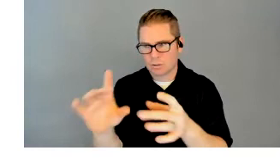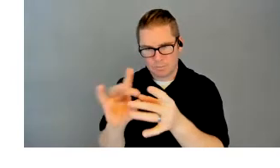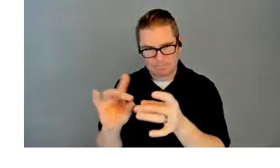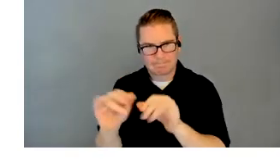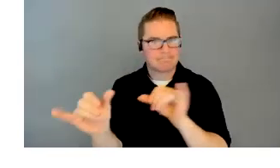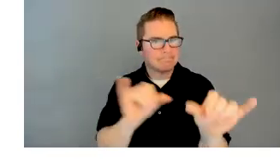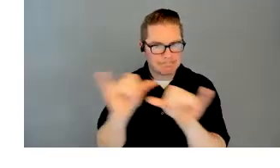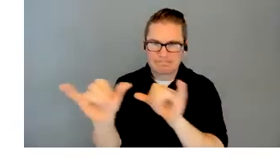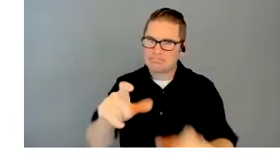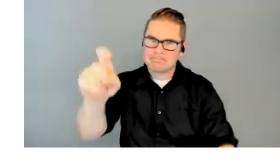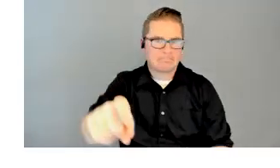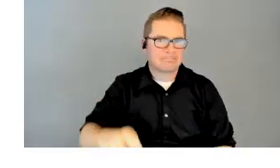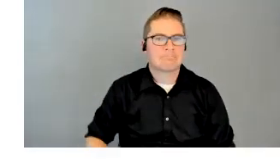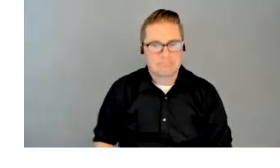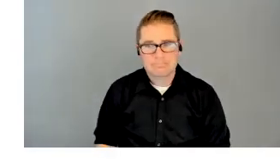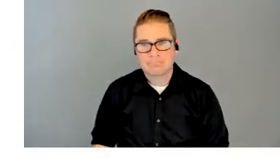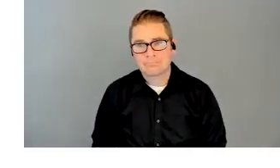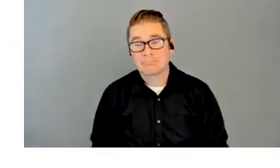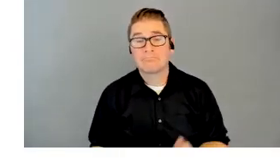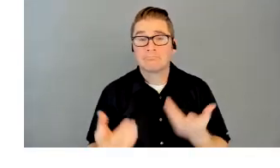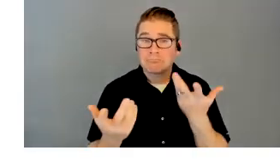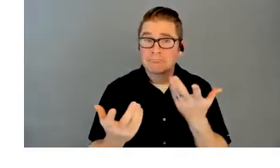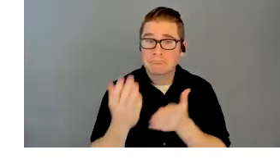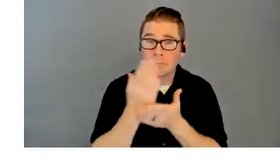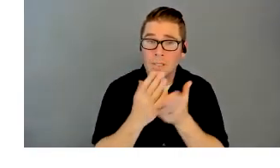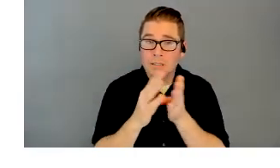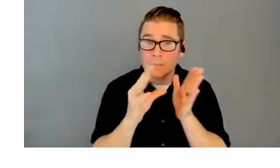You will have students that will help you manage the class